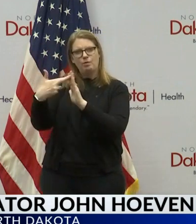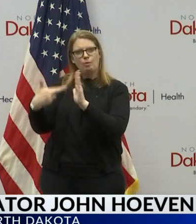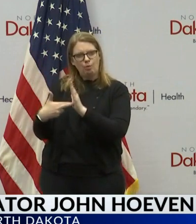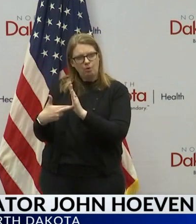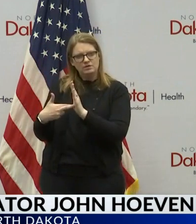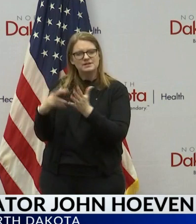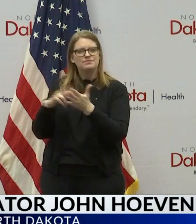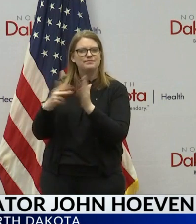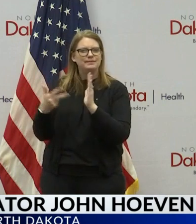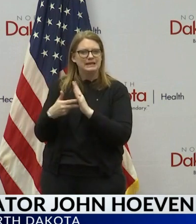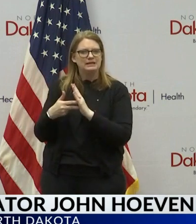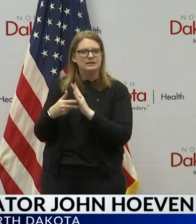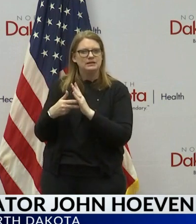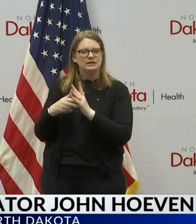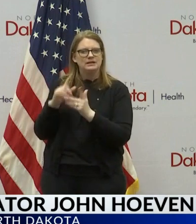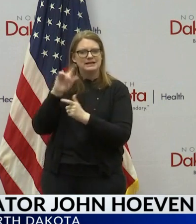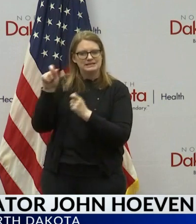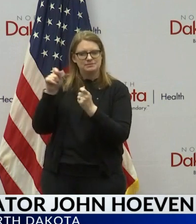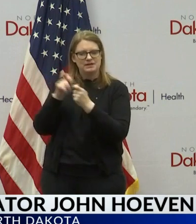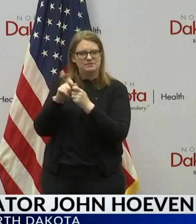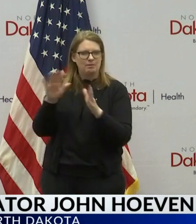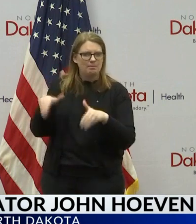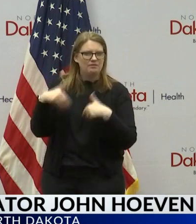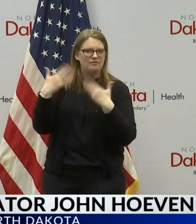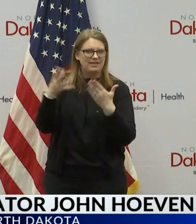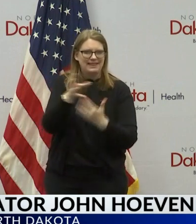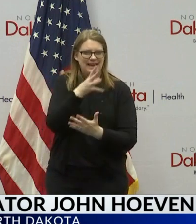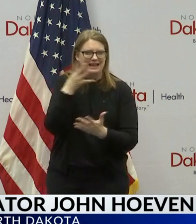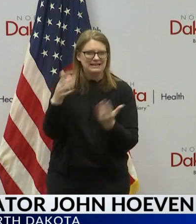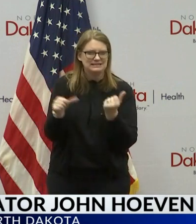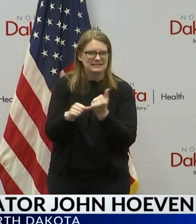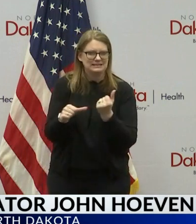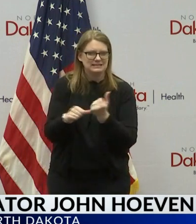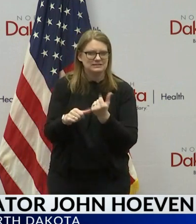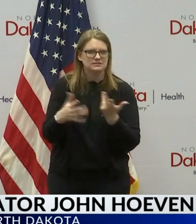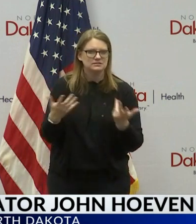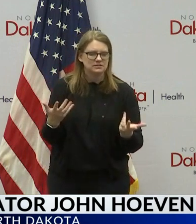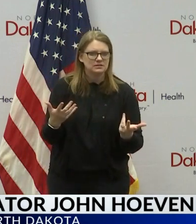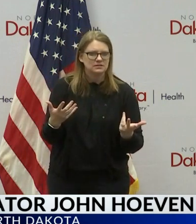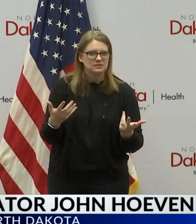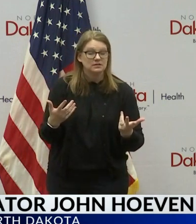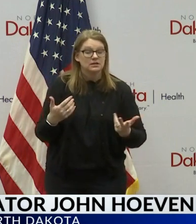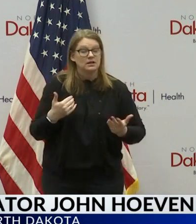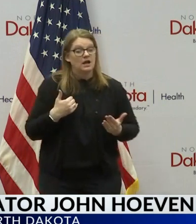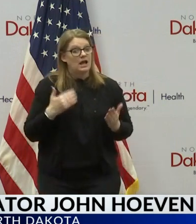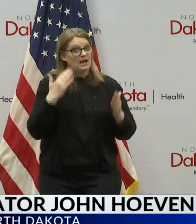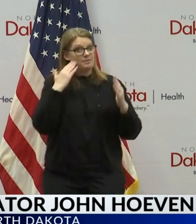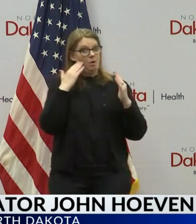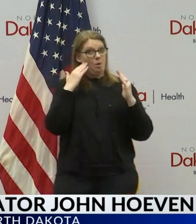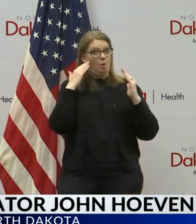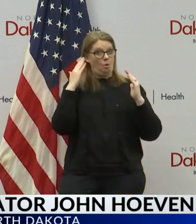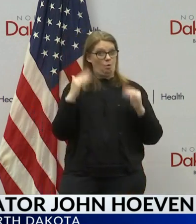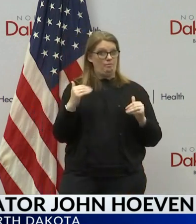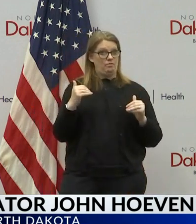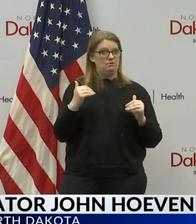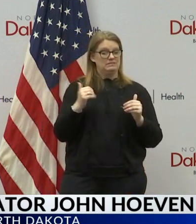THE FEDERAL LEVEL BECAUSE IT REQUIRES A RULE. THAT'S IN ESSENCE SPECIFIED THE DELIVERY OF THE AG